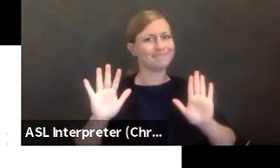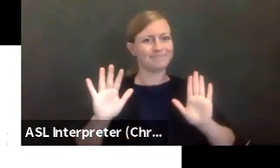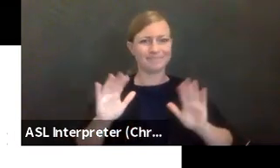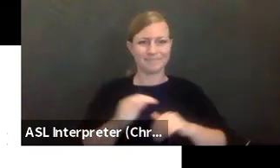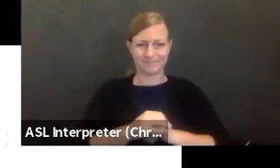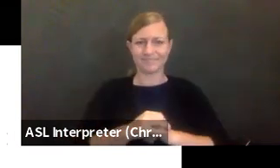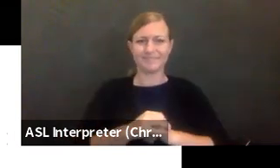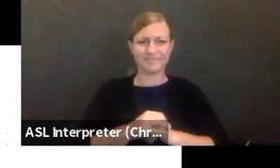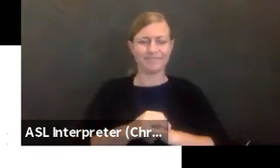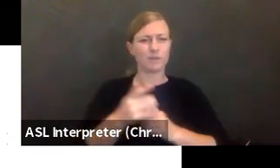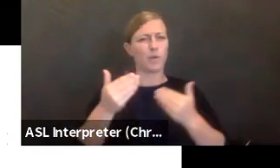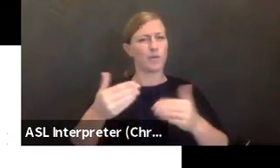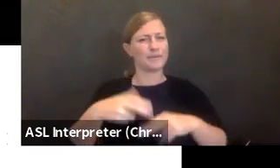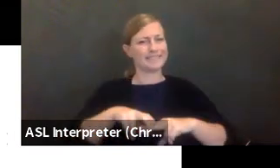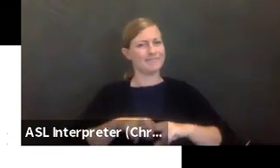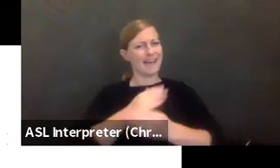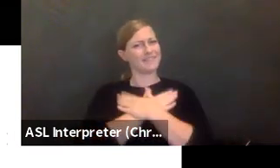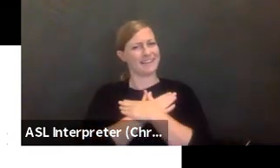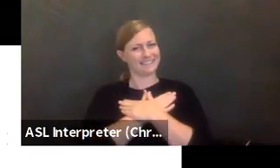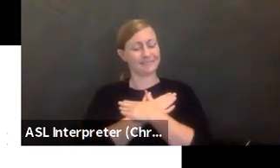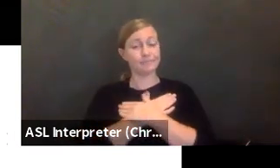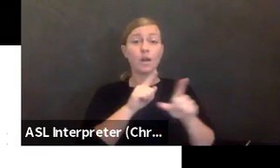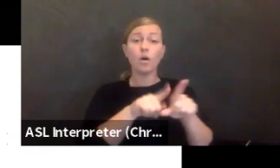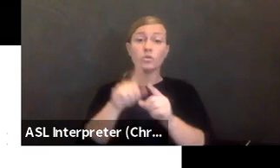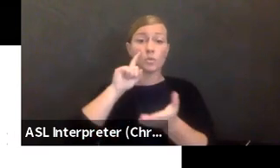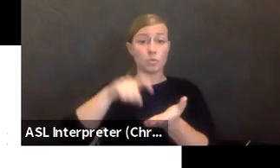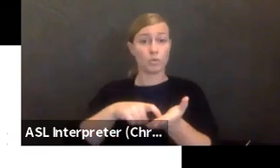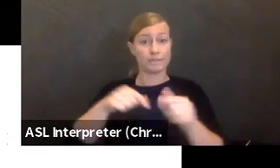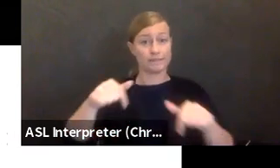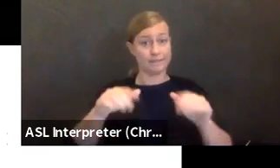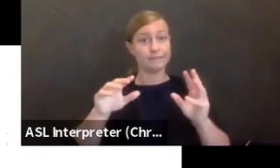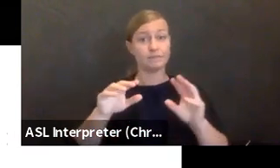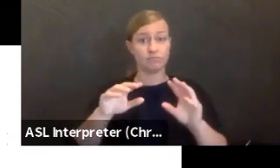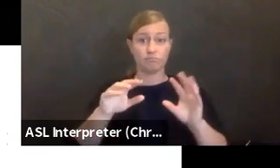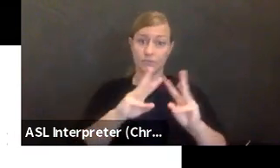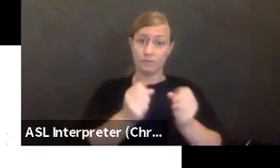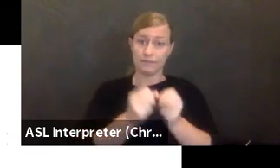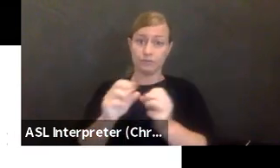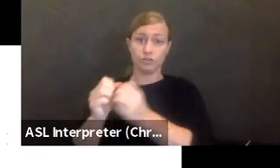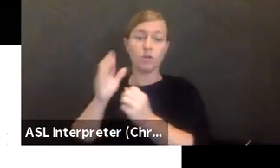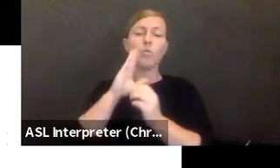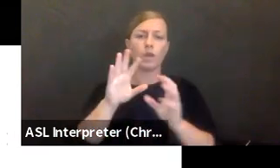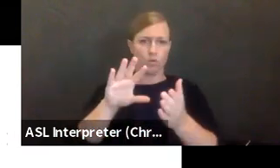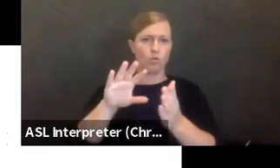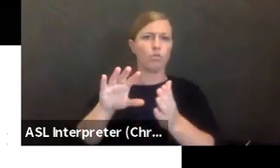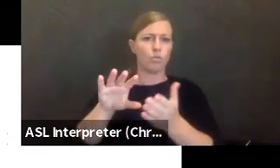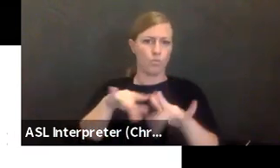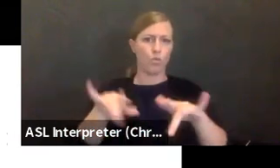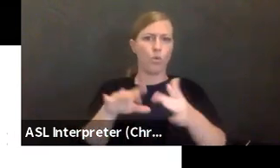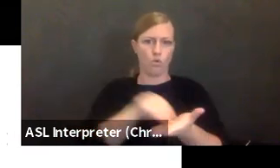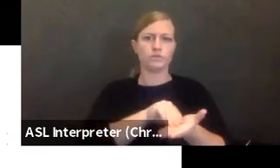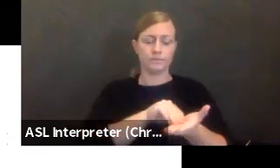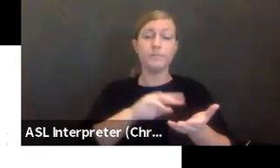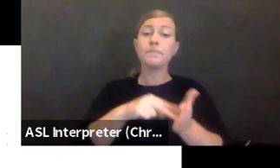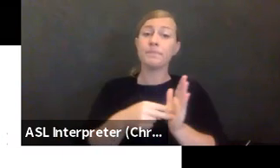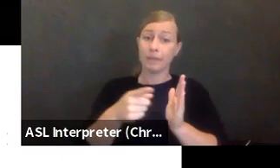box and we are taking a report from Zoom. When you logged in it had you type your name